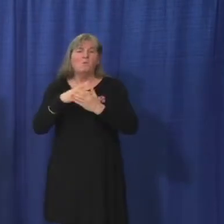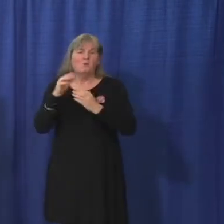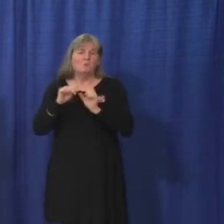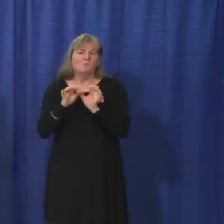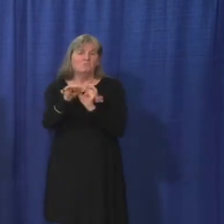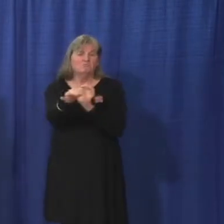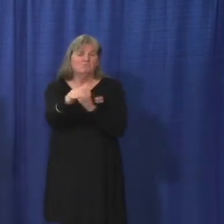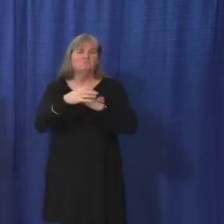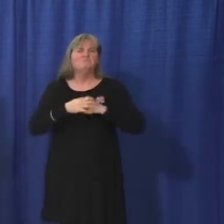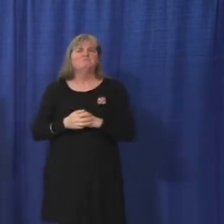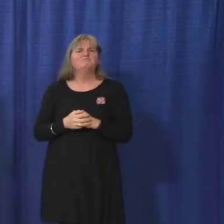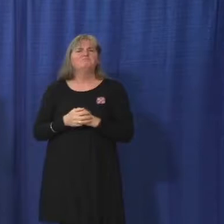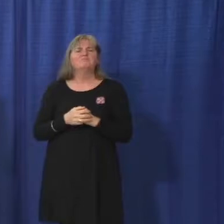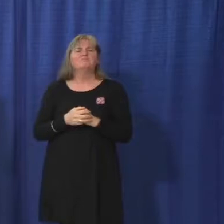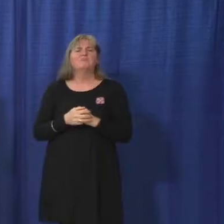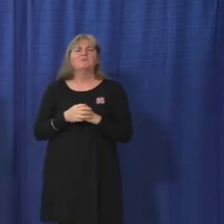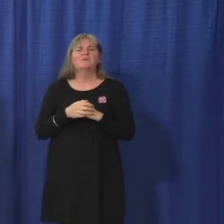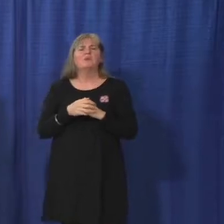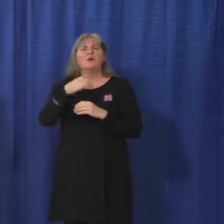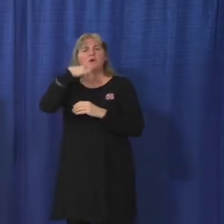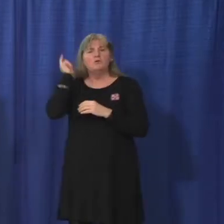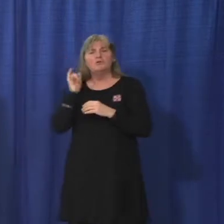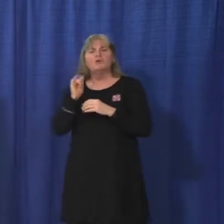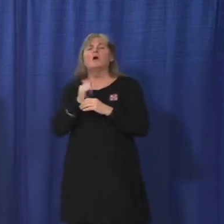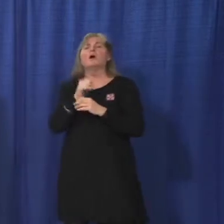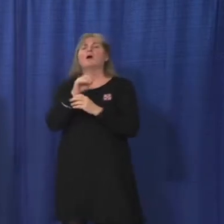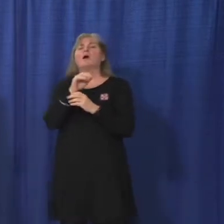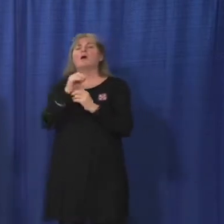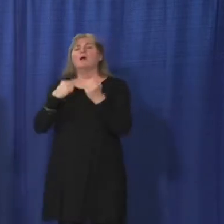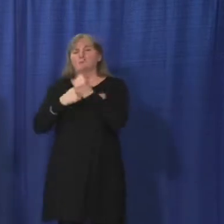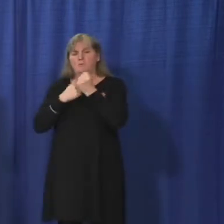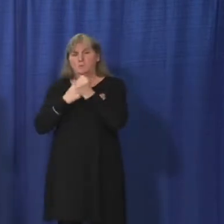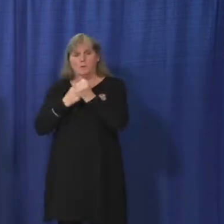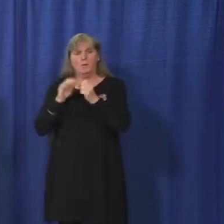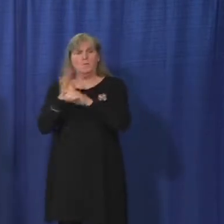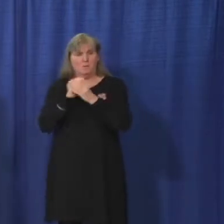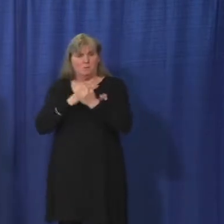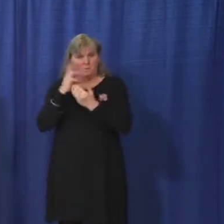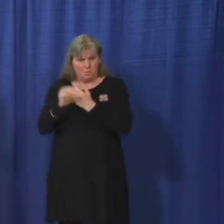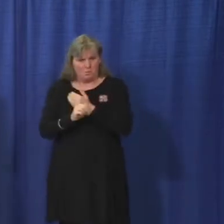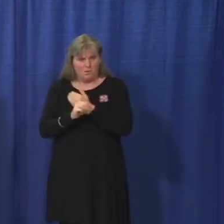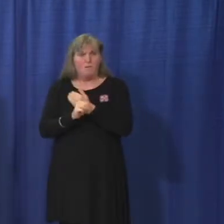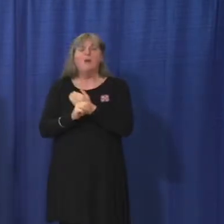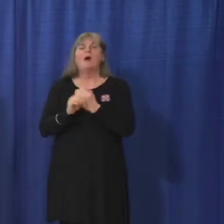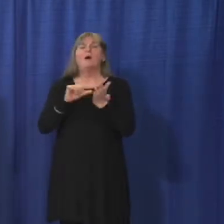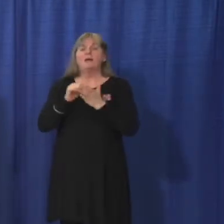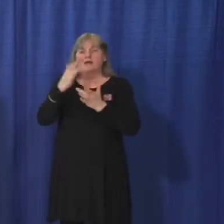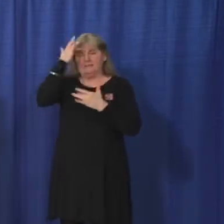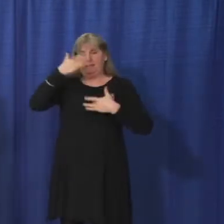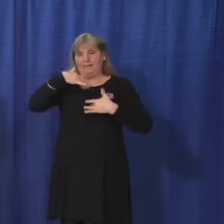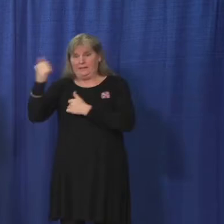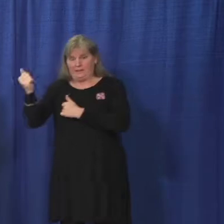relief program and the paid sick leave rebate and extended both until both programs until